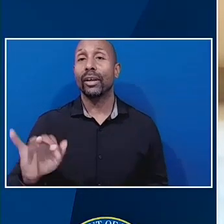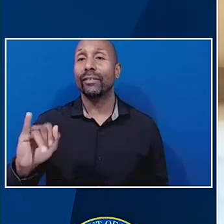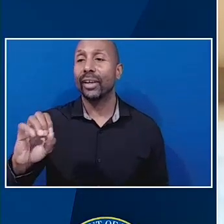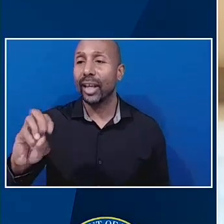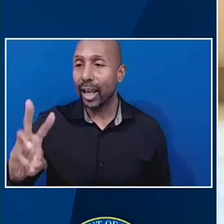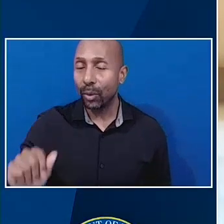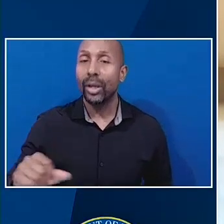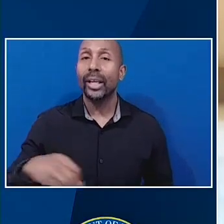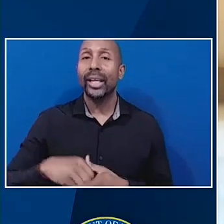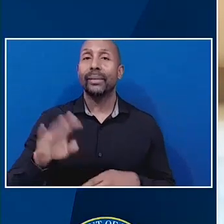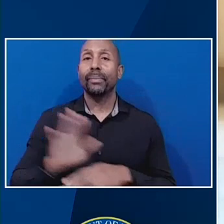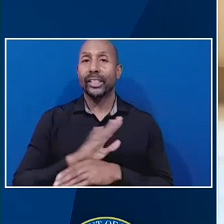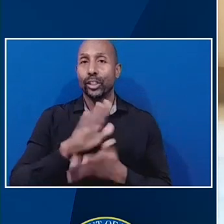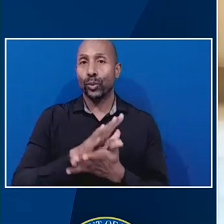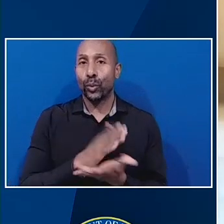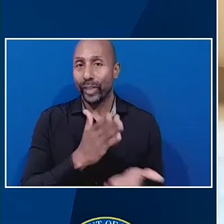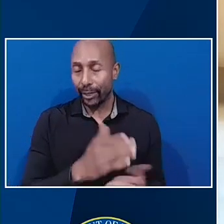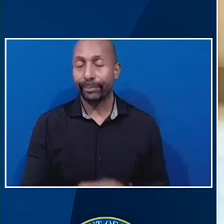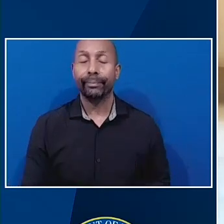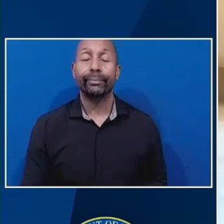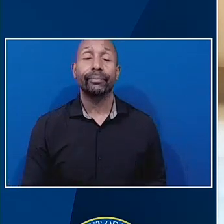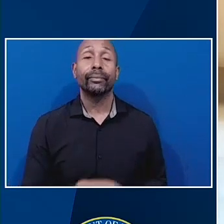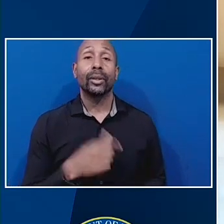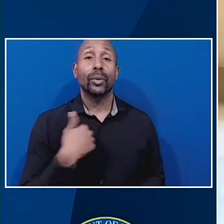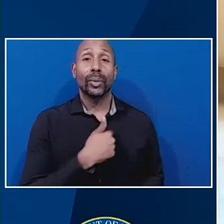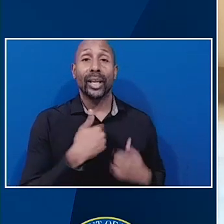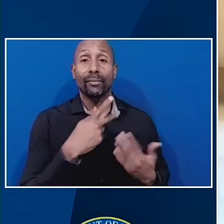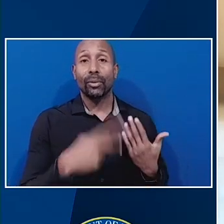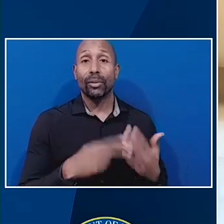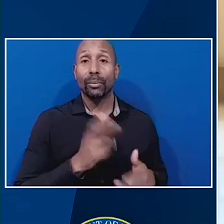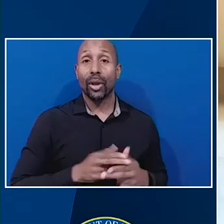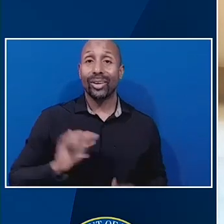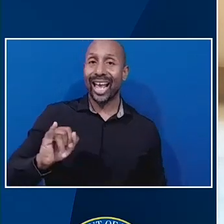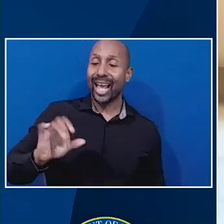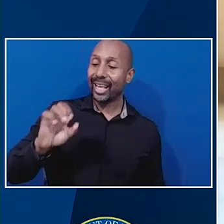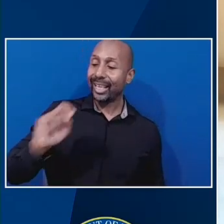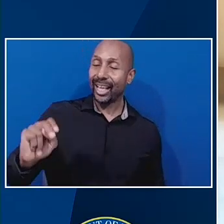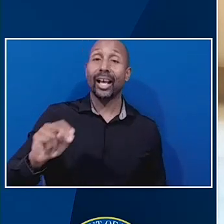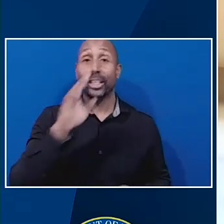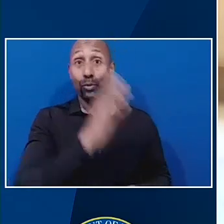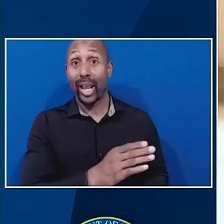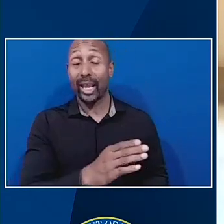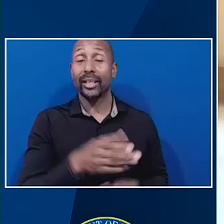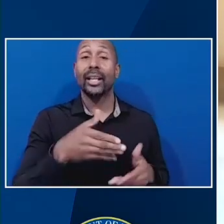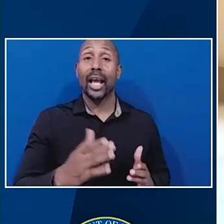At my school, a program called Icon Direct enables me to directly access the course